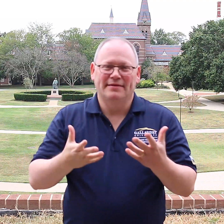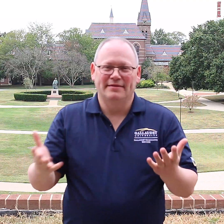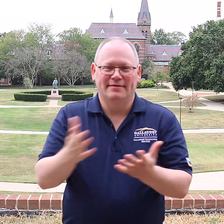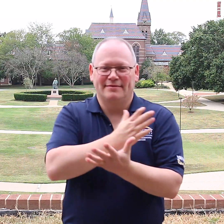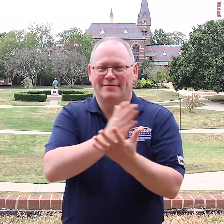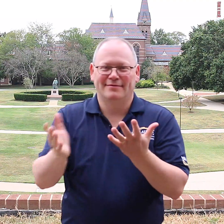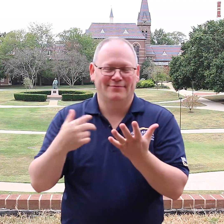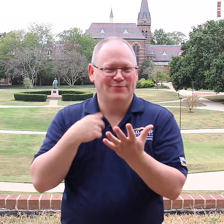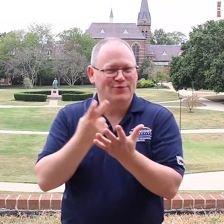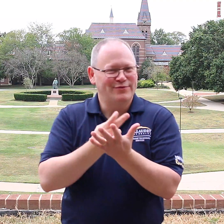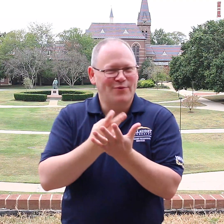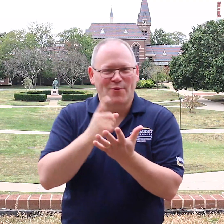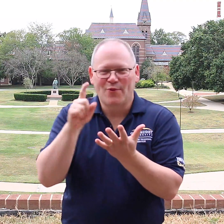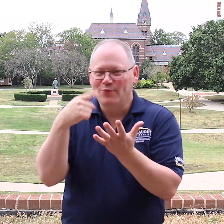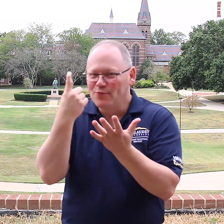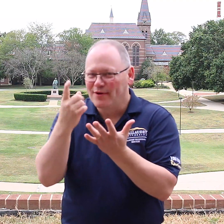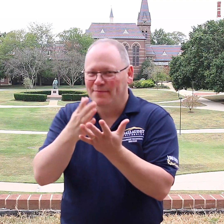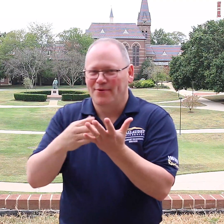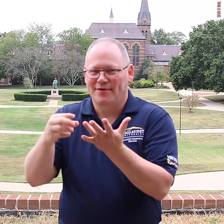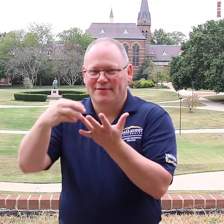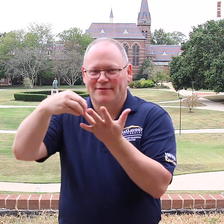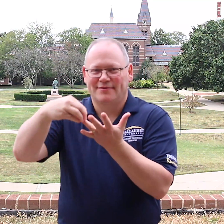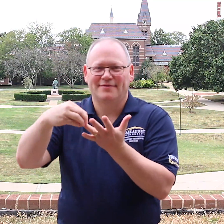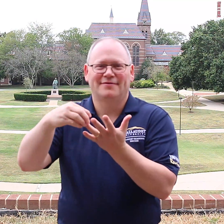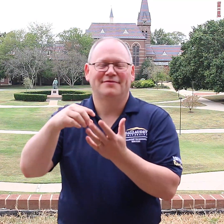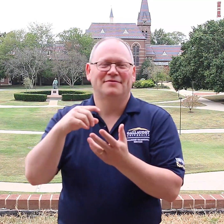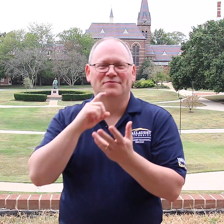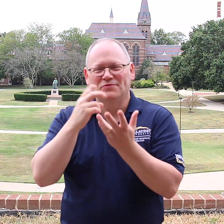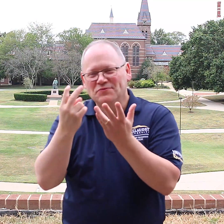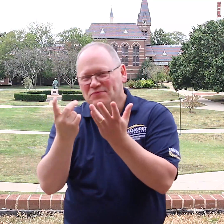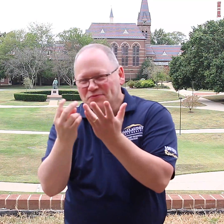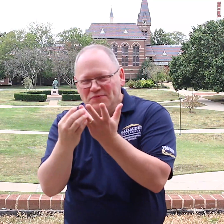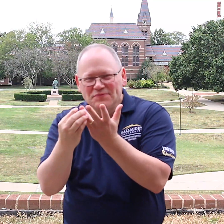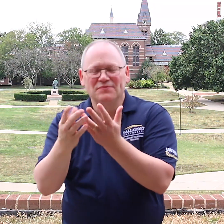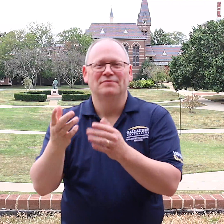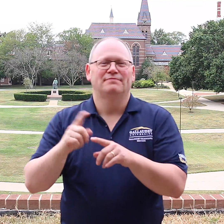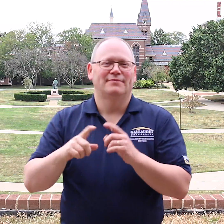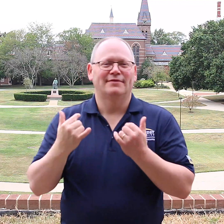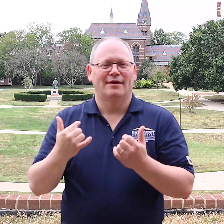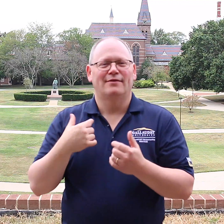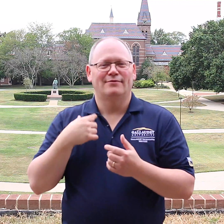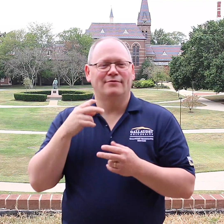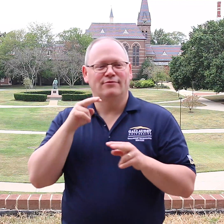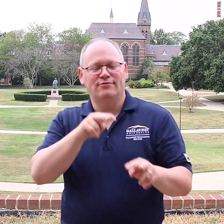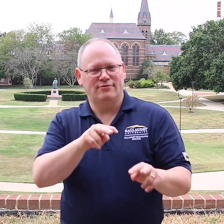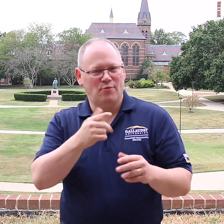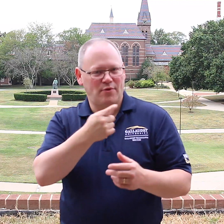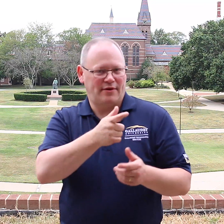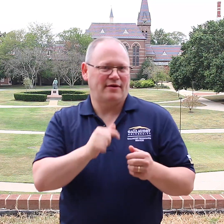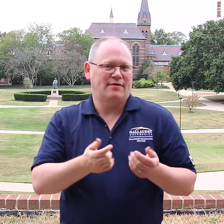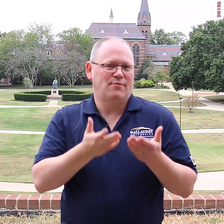And there's so many features that we can use. And we only need one small, maybe two small, pieces of it.